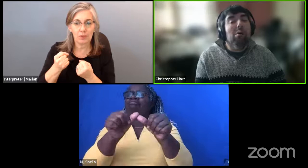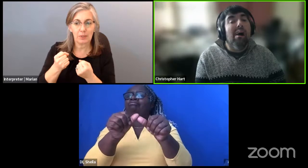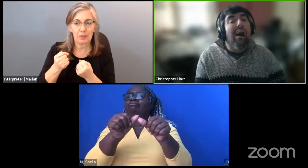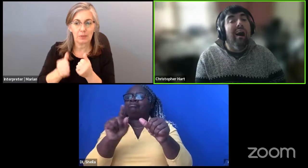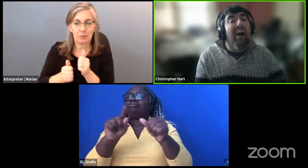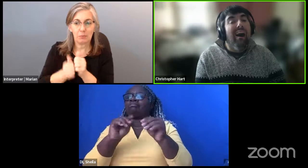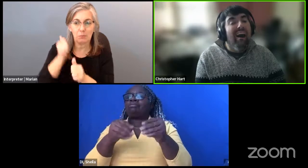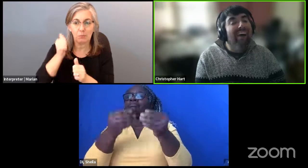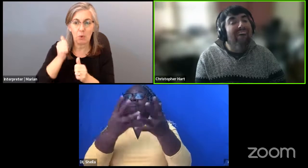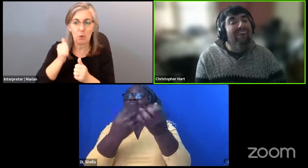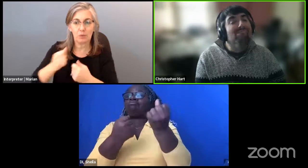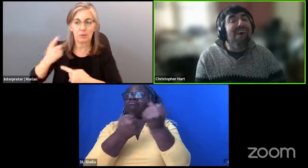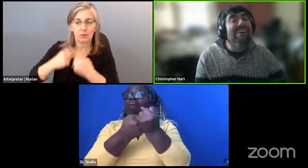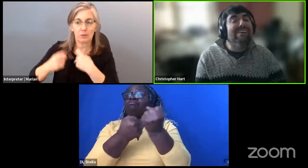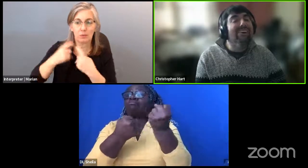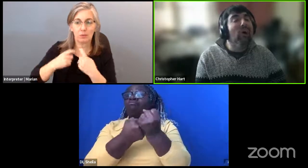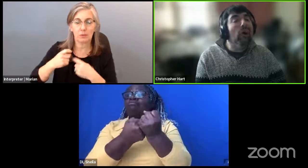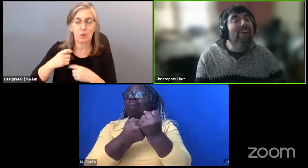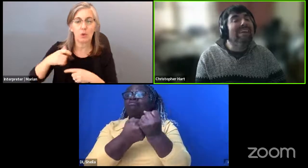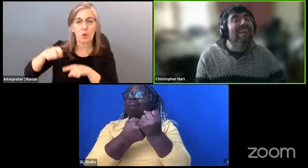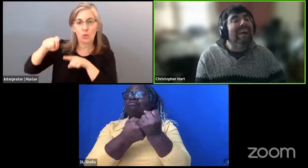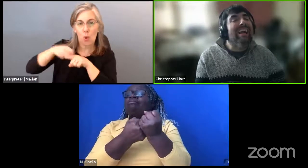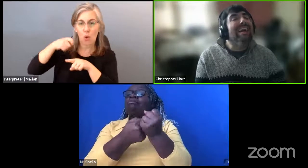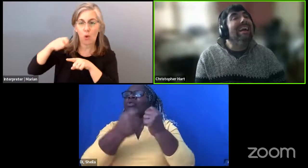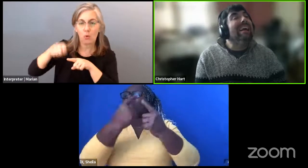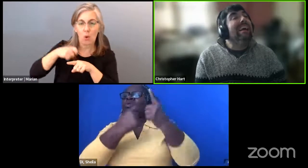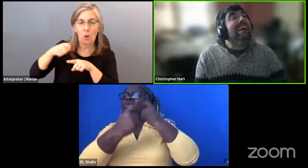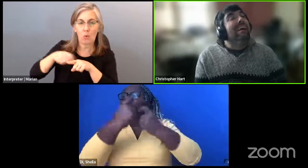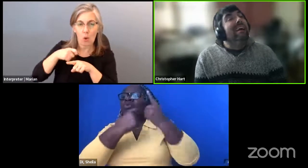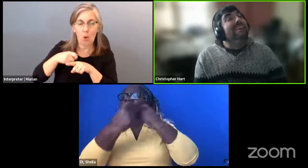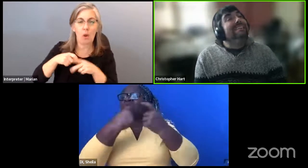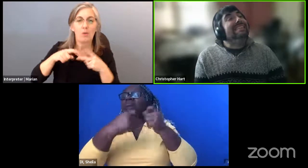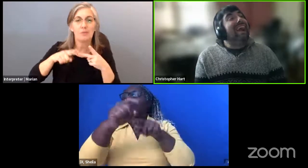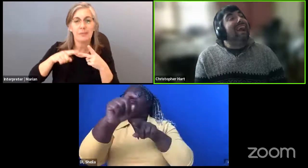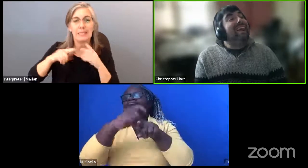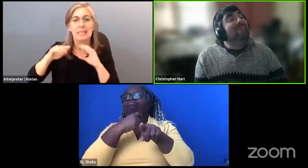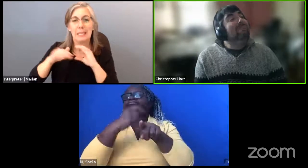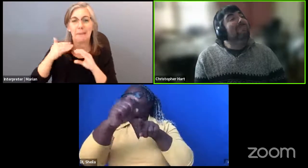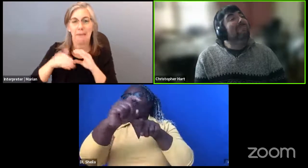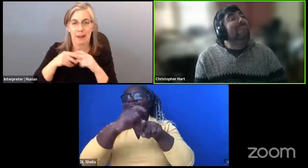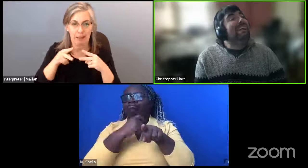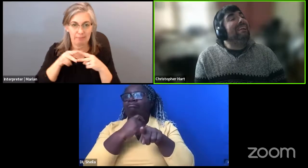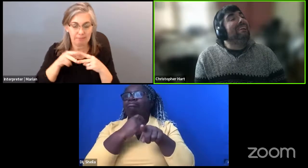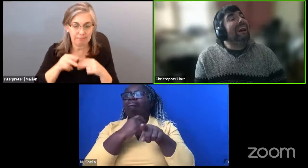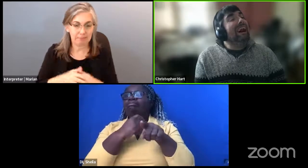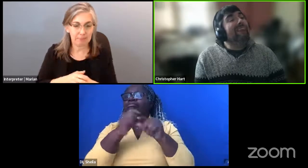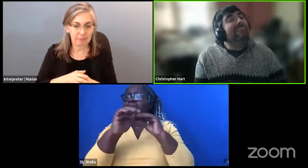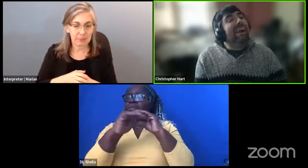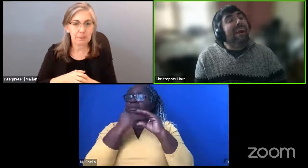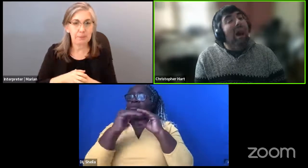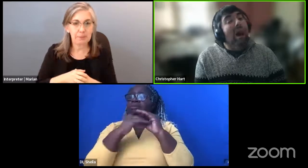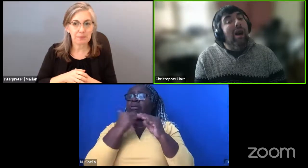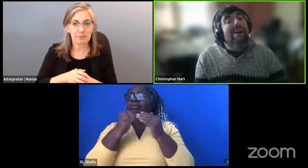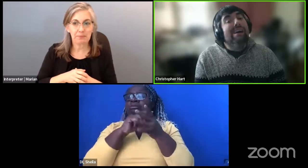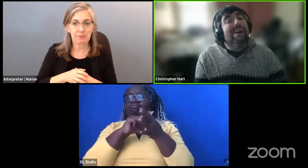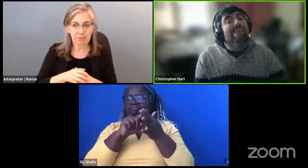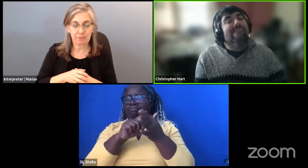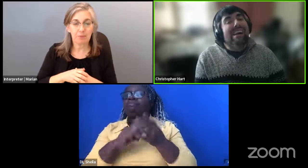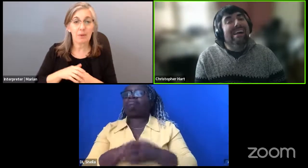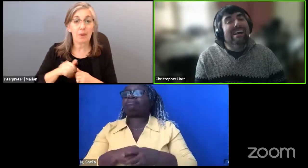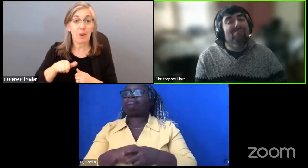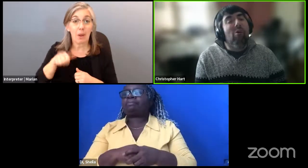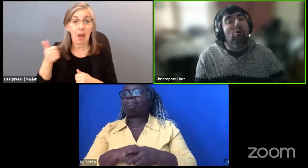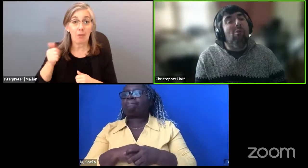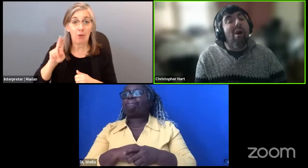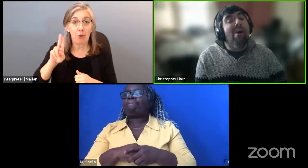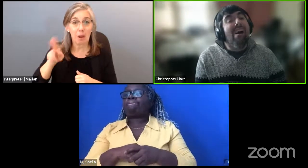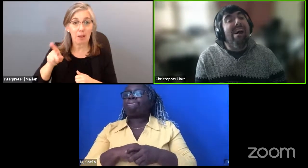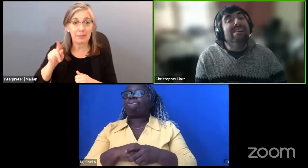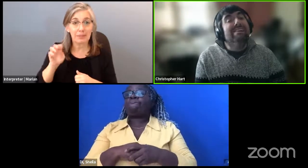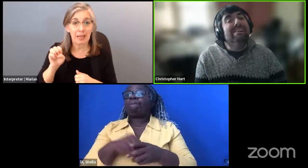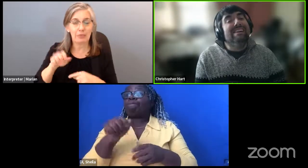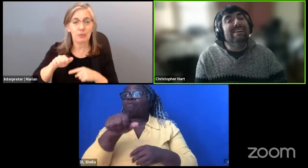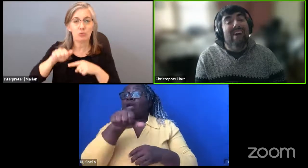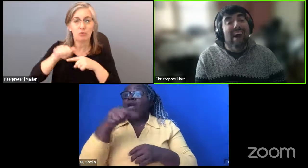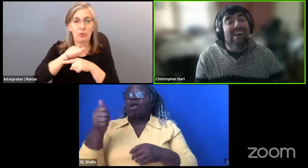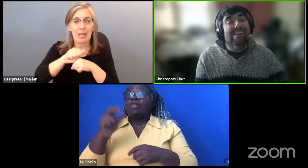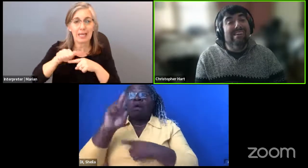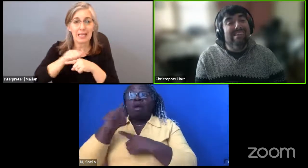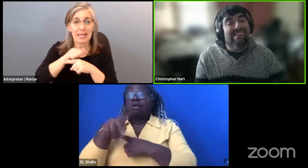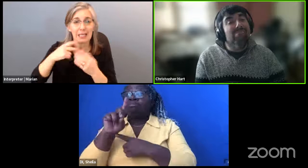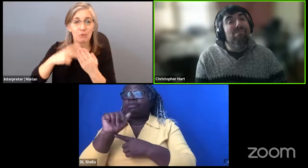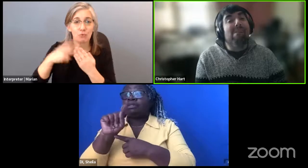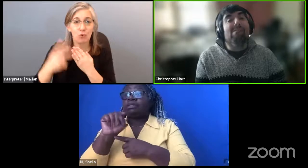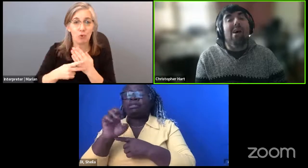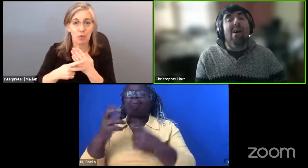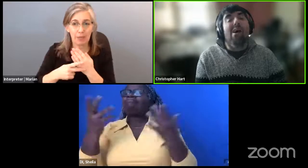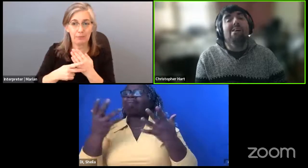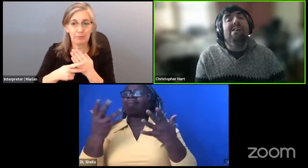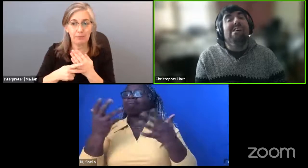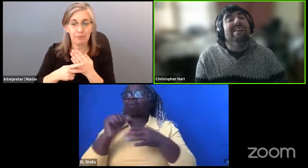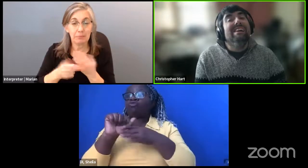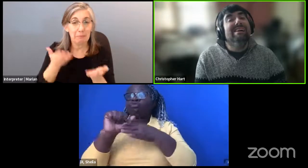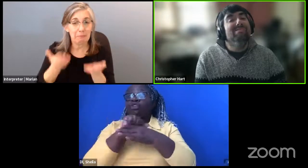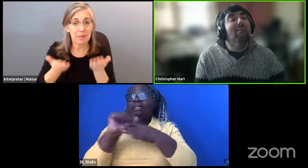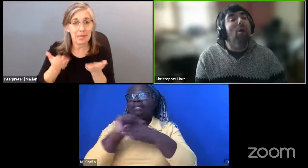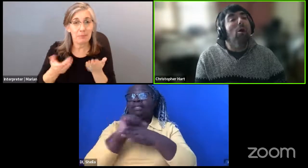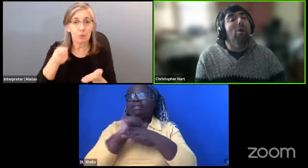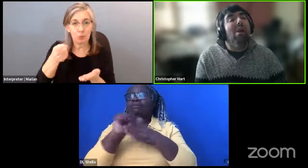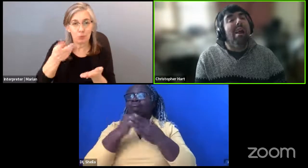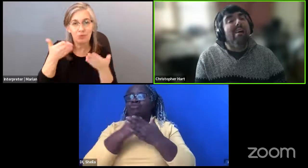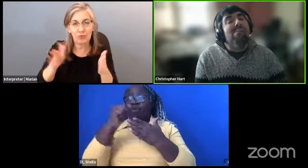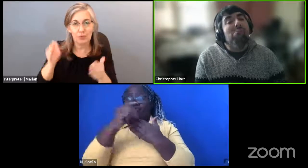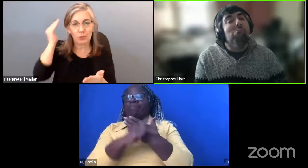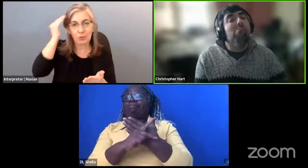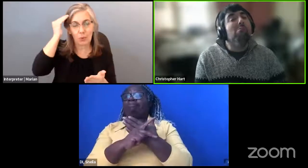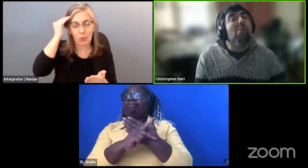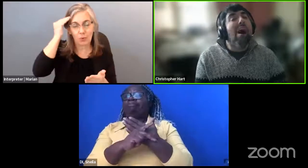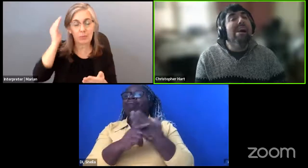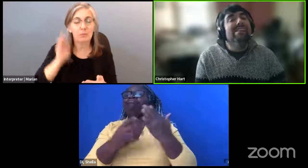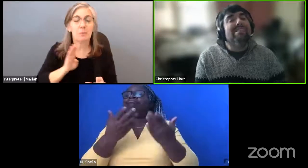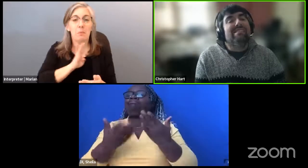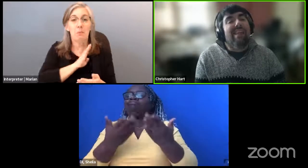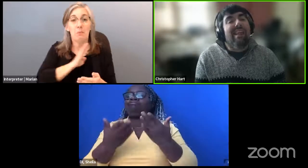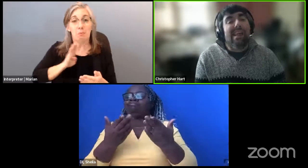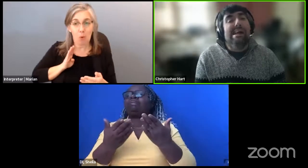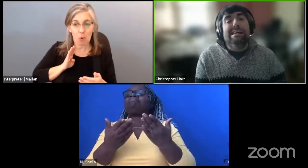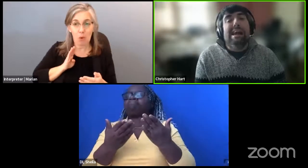Second, we received an update on the training program as you might be aware.